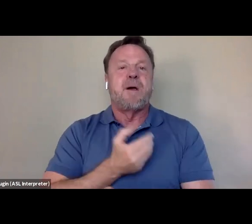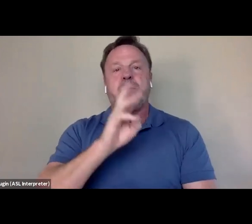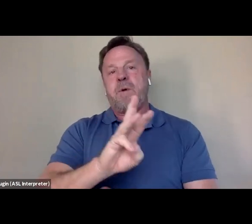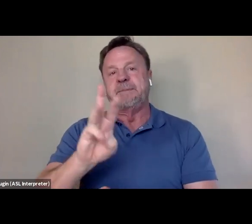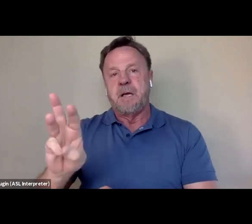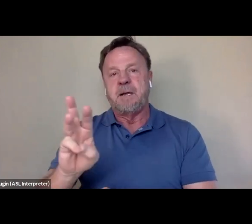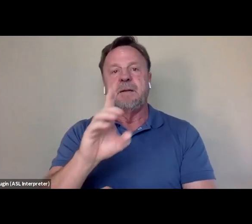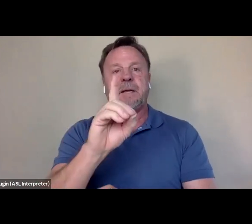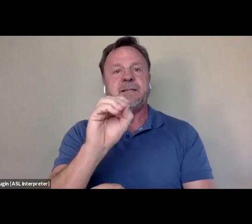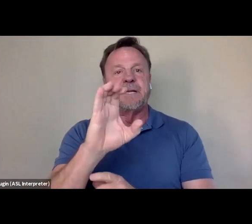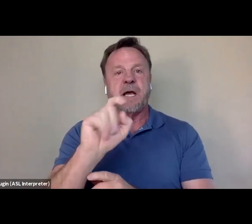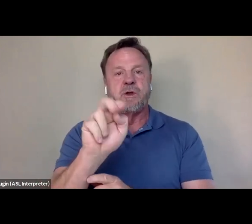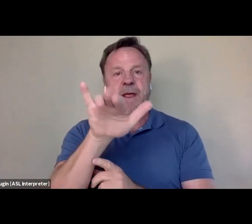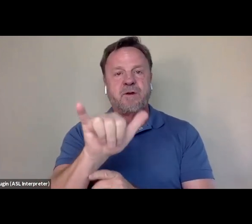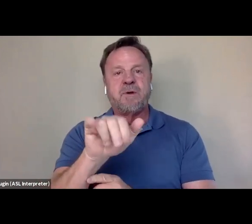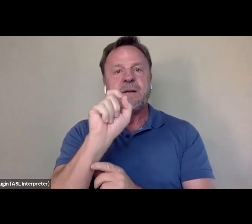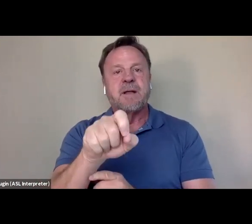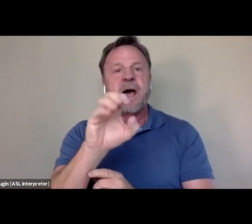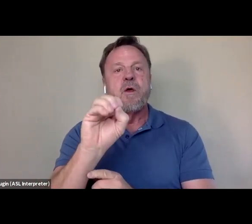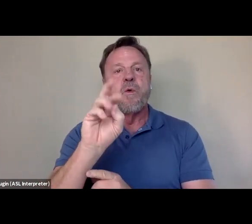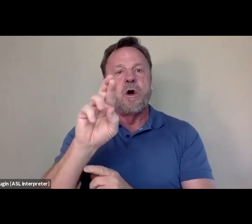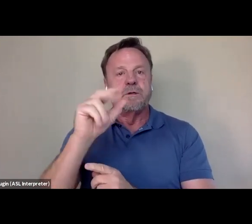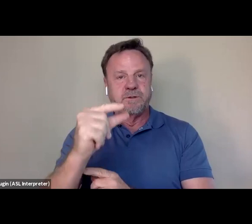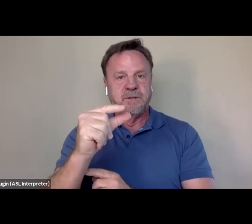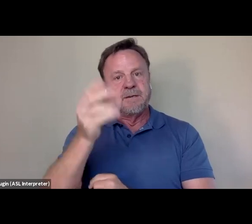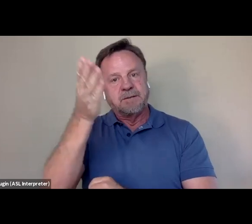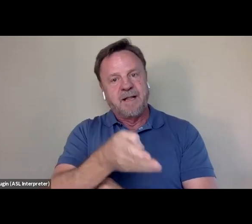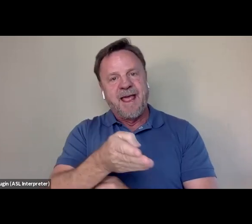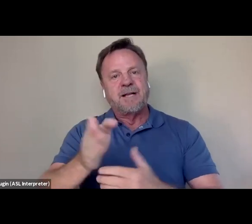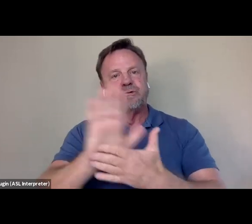documentary.org/screening series